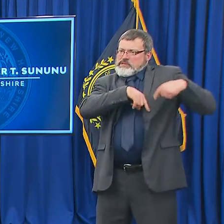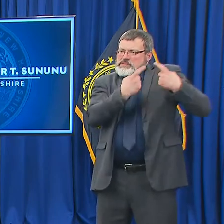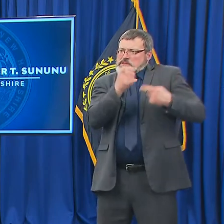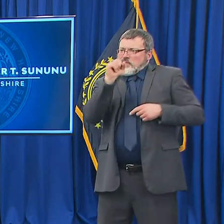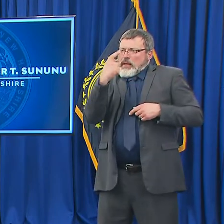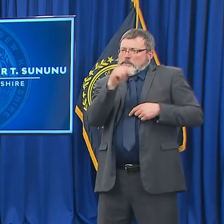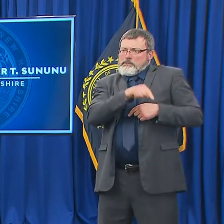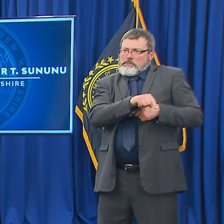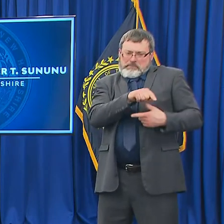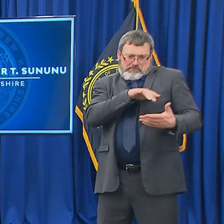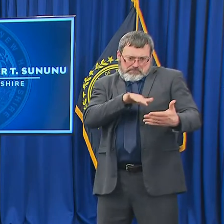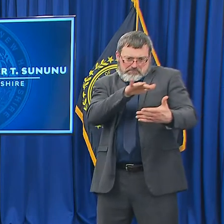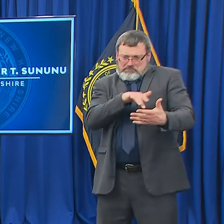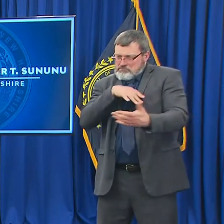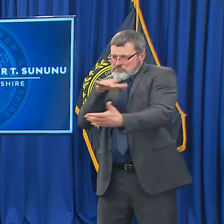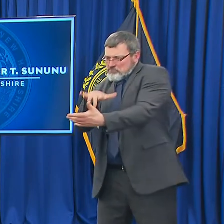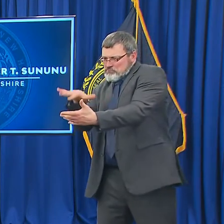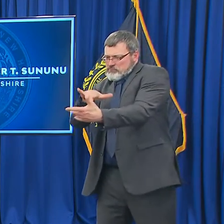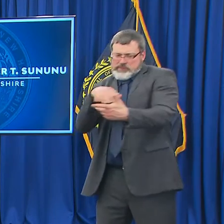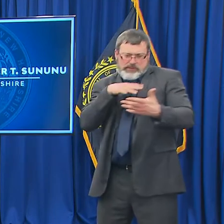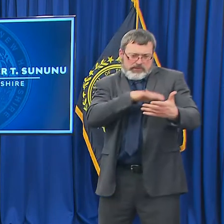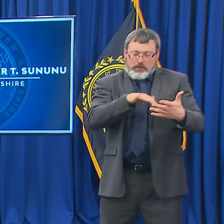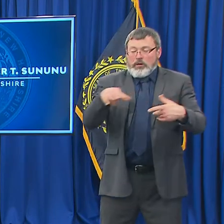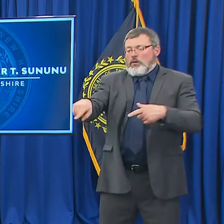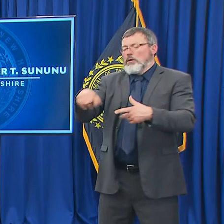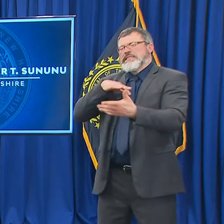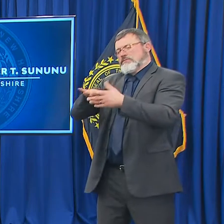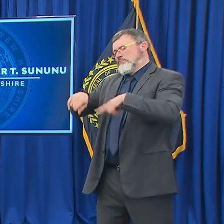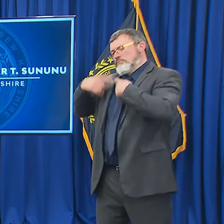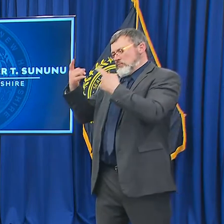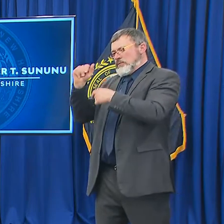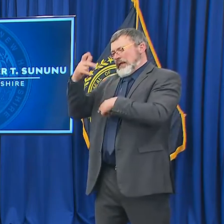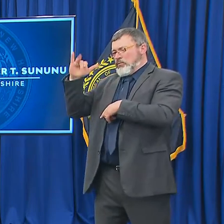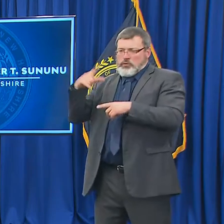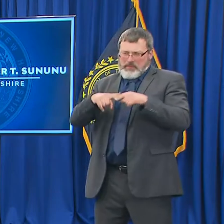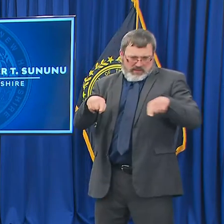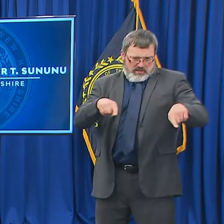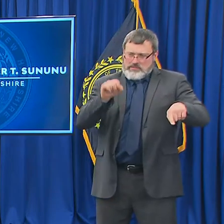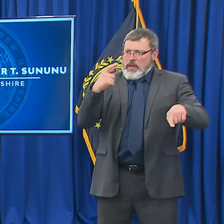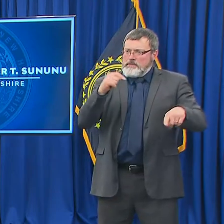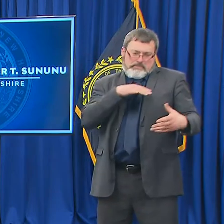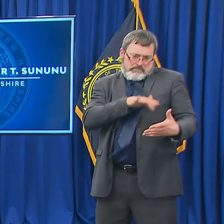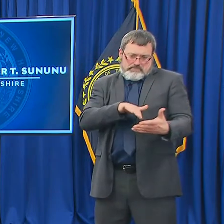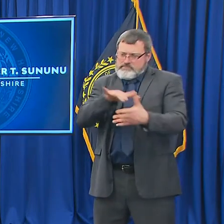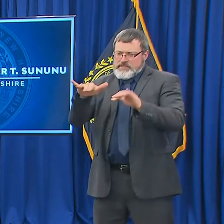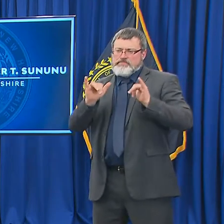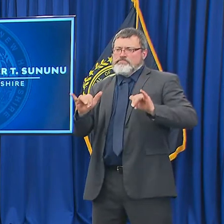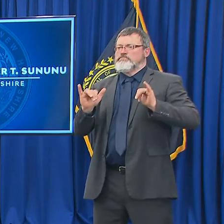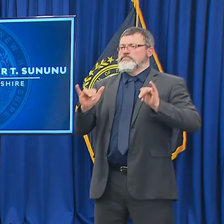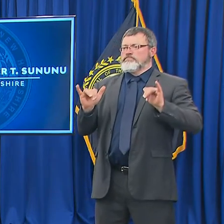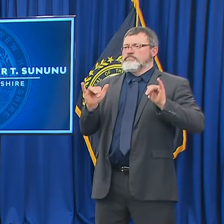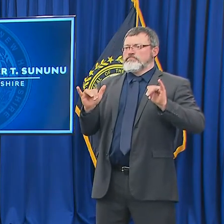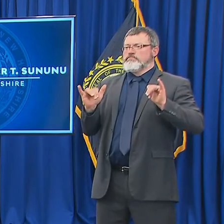We should people who are out and about adopt a regime being tested regularly at this point